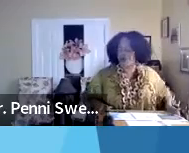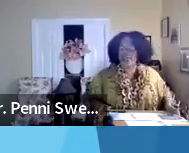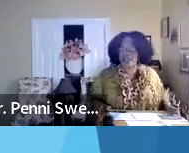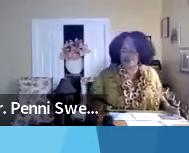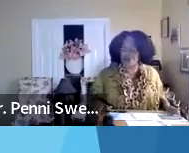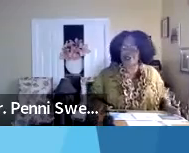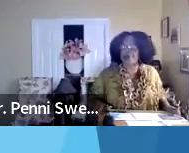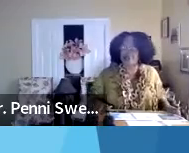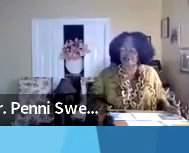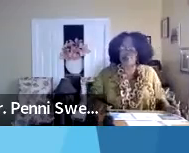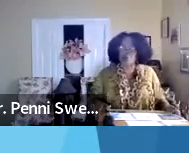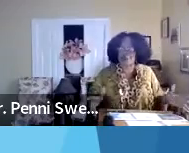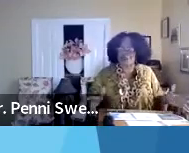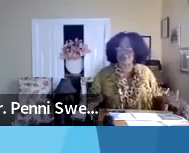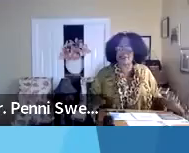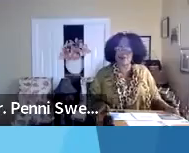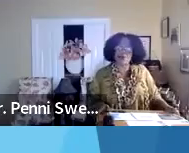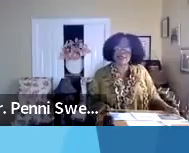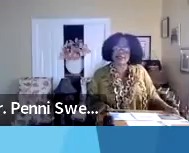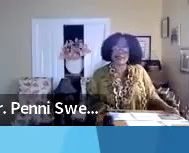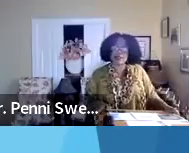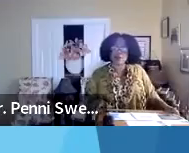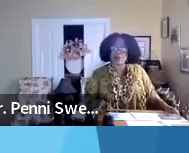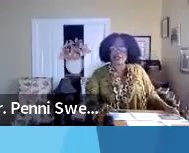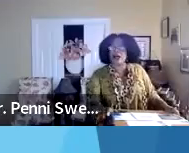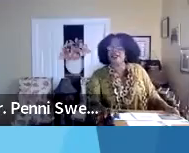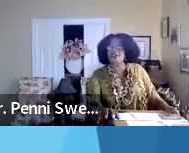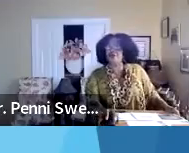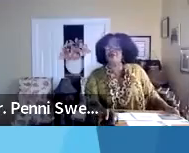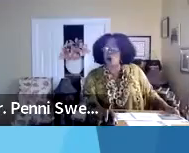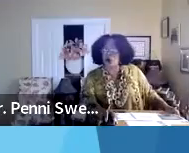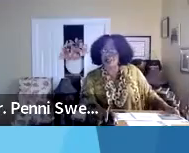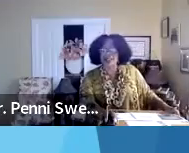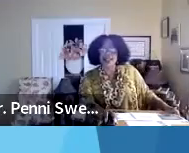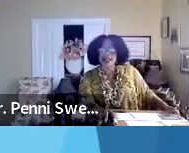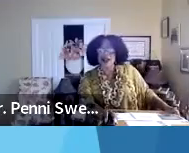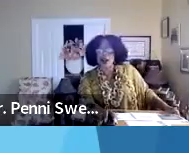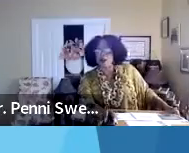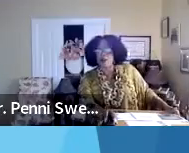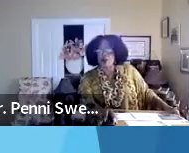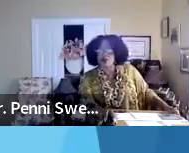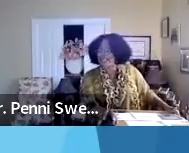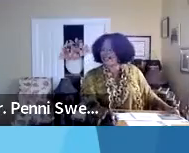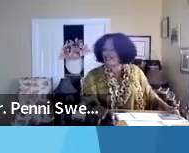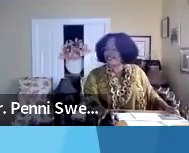this without our visual communications. Today our technician is Michael. And we